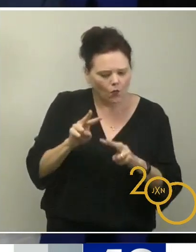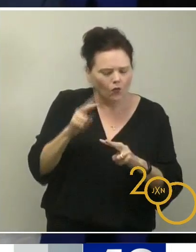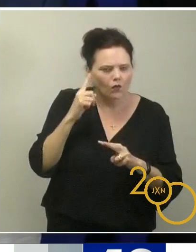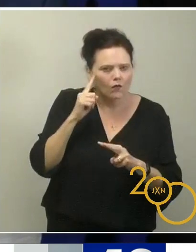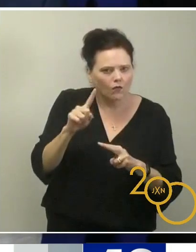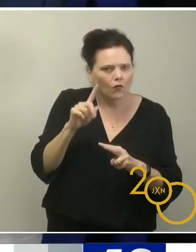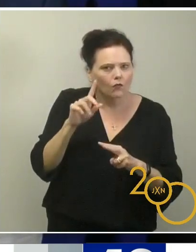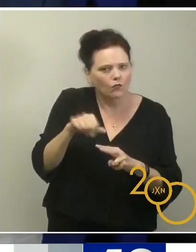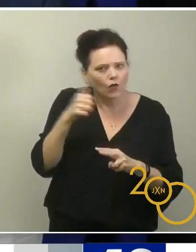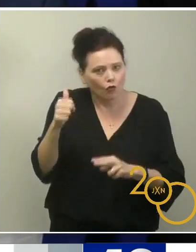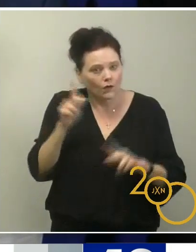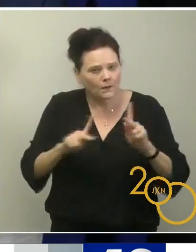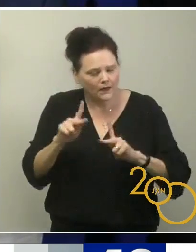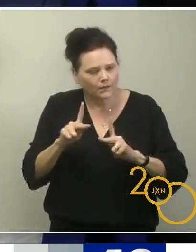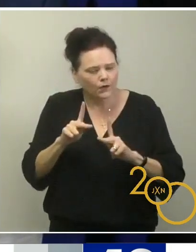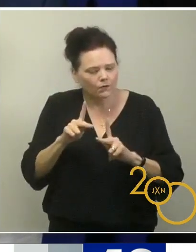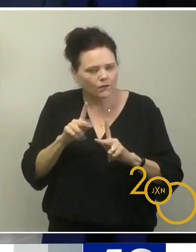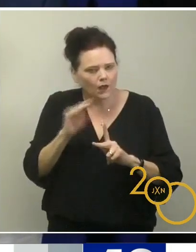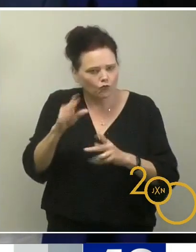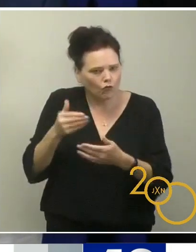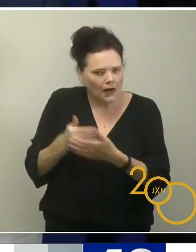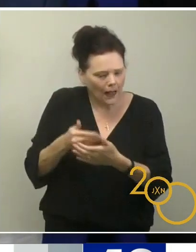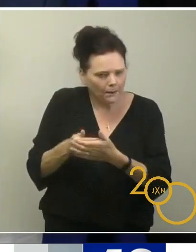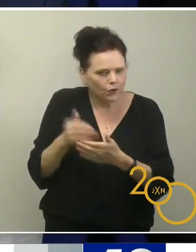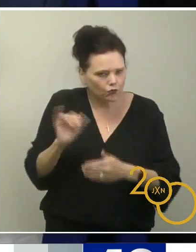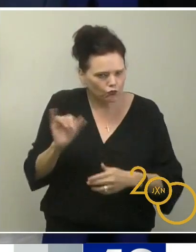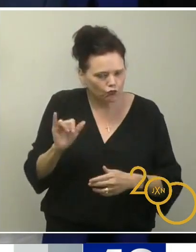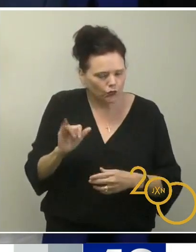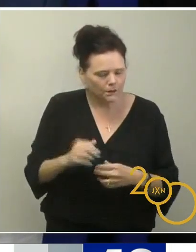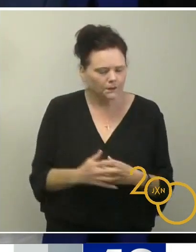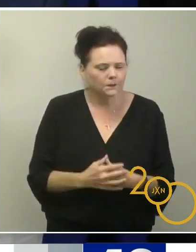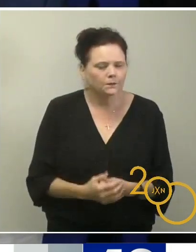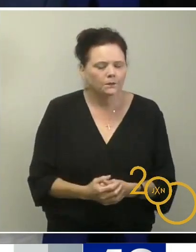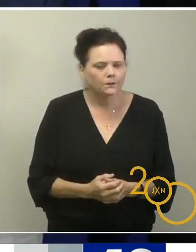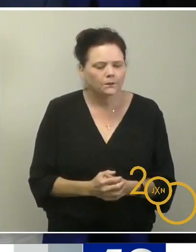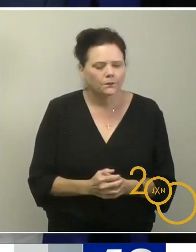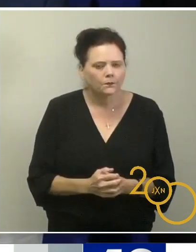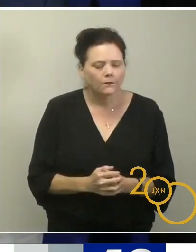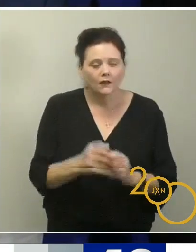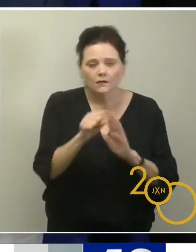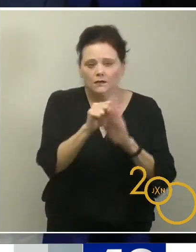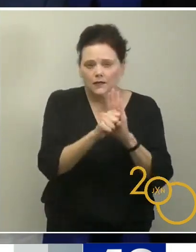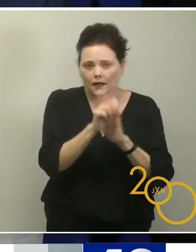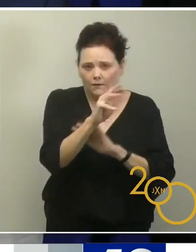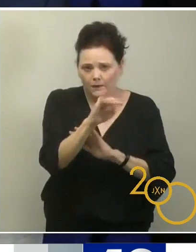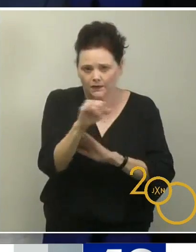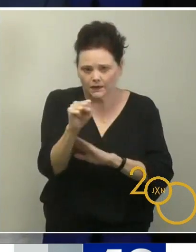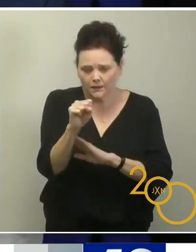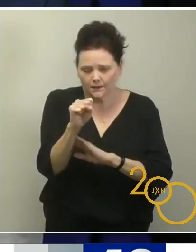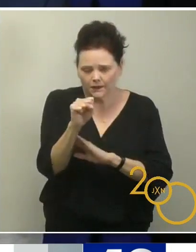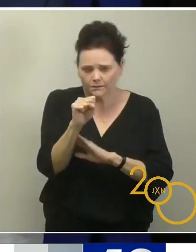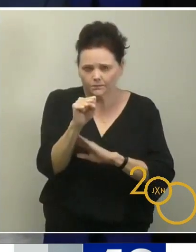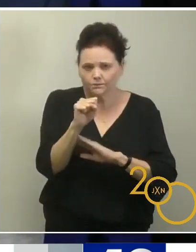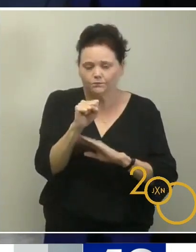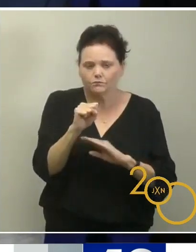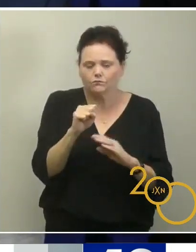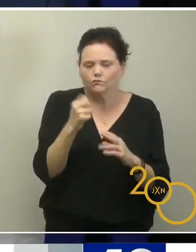PROTECT YOUR FAMILY. PRESERVE WATER AND LOOK OUT FOR YOUR FELLOW MAN AND LOOK OUT